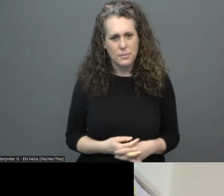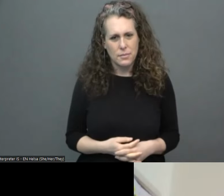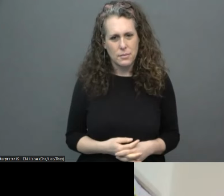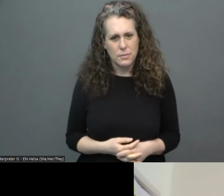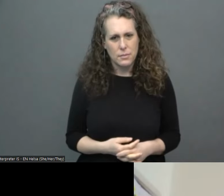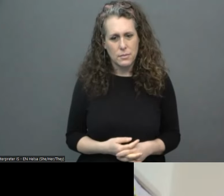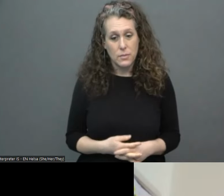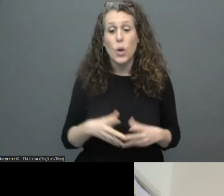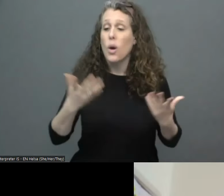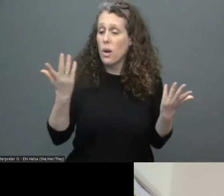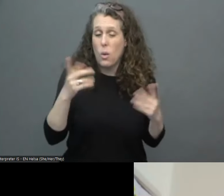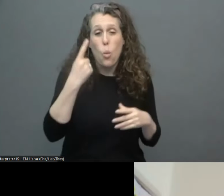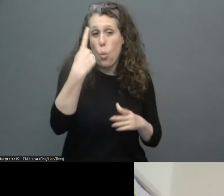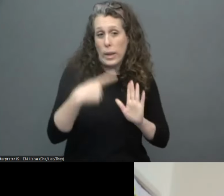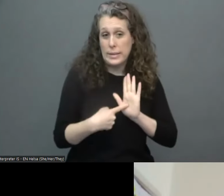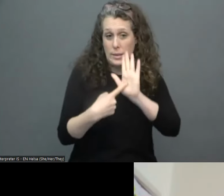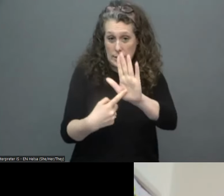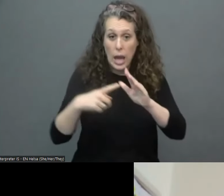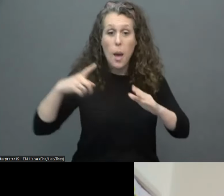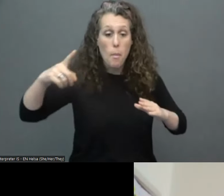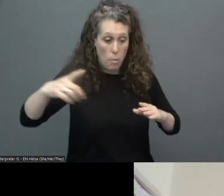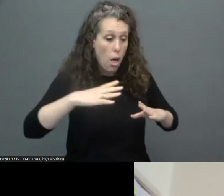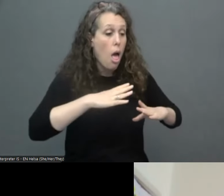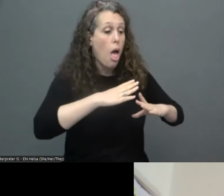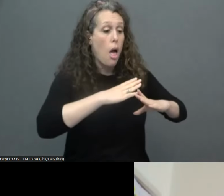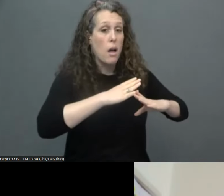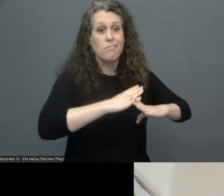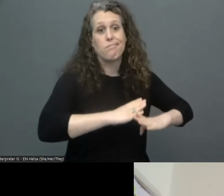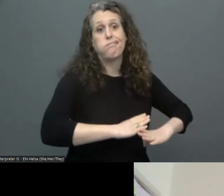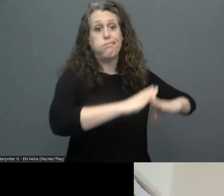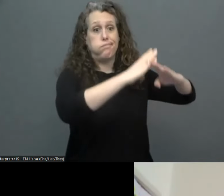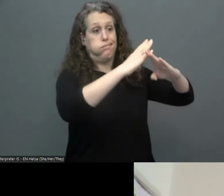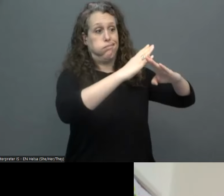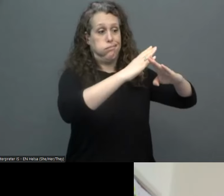to access for persons with disabilities to goods and services in an emergency,